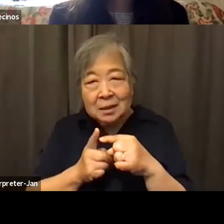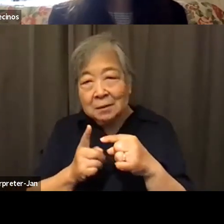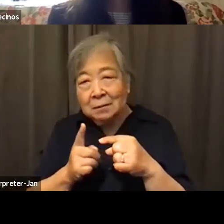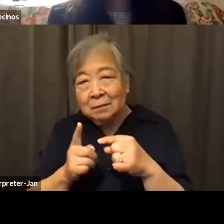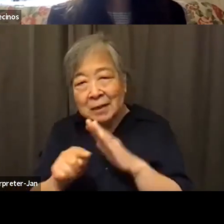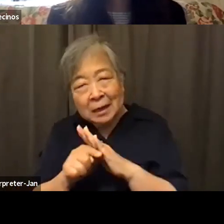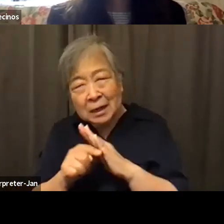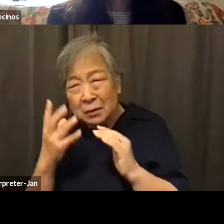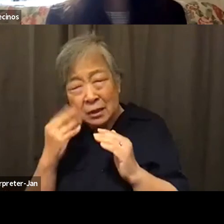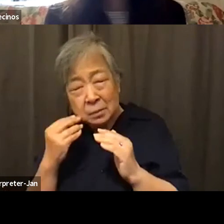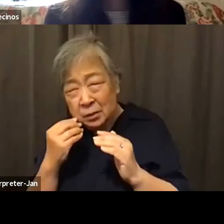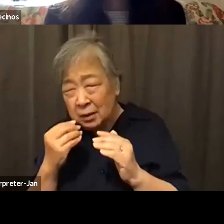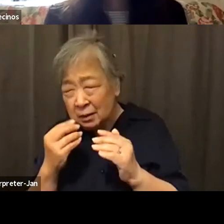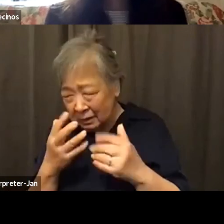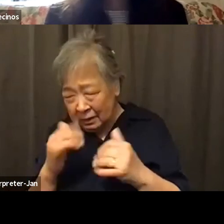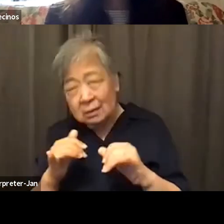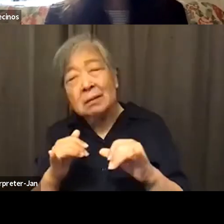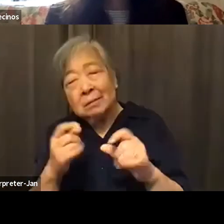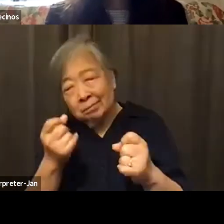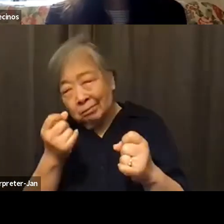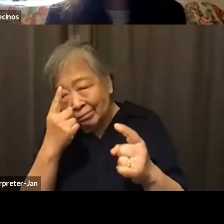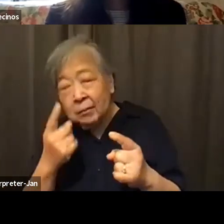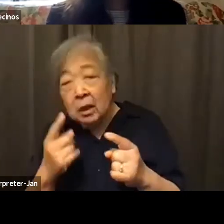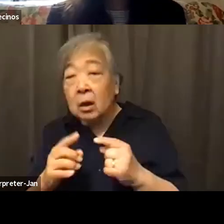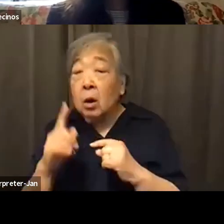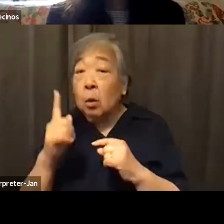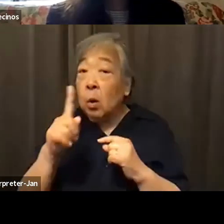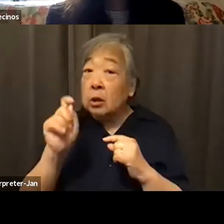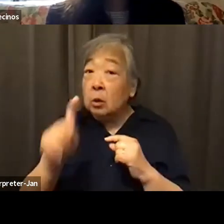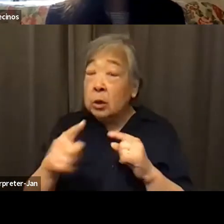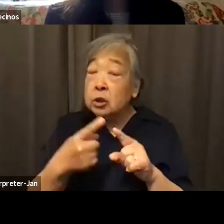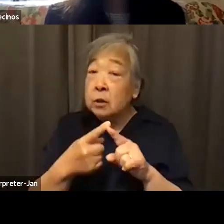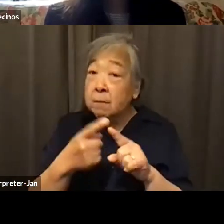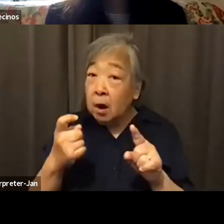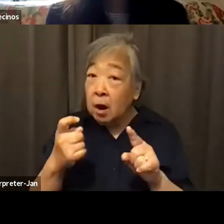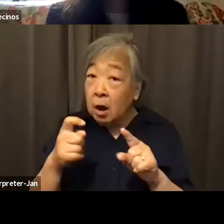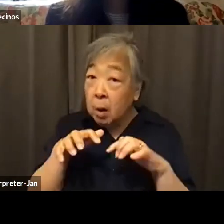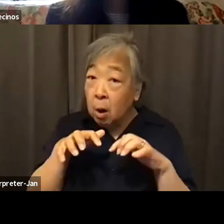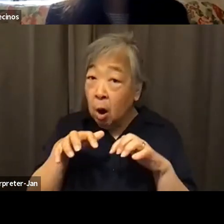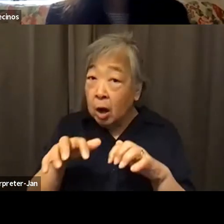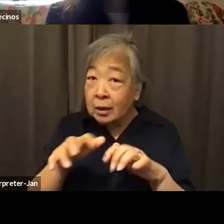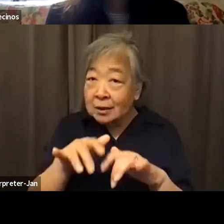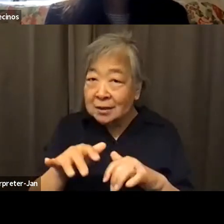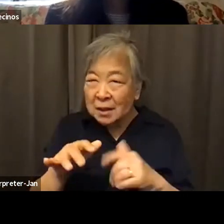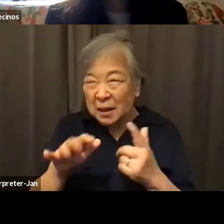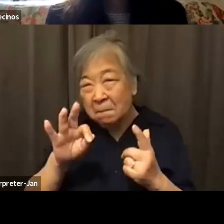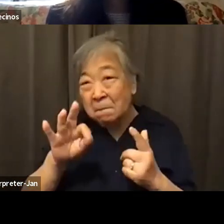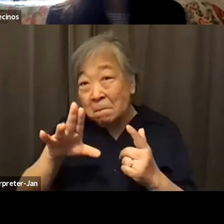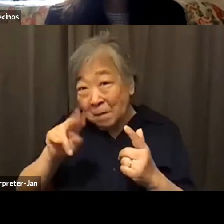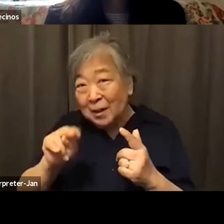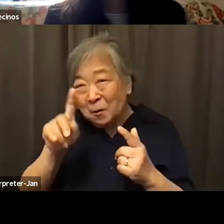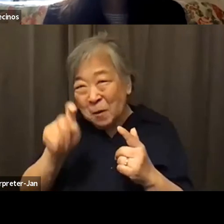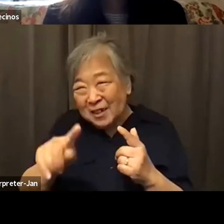And we have a question from the audience, I think it's a fun one to ask in terms of